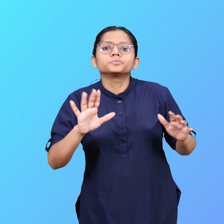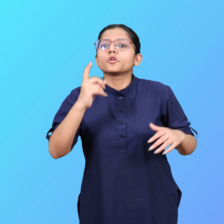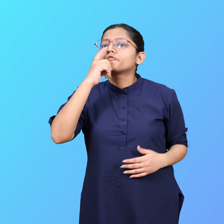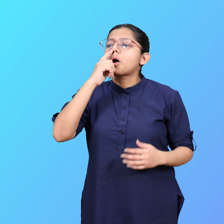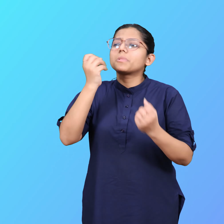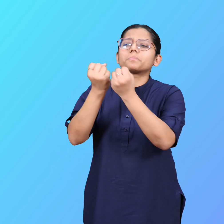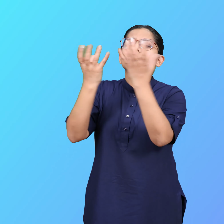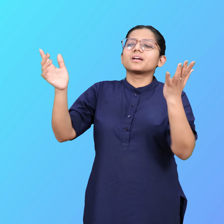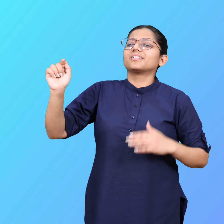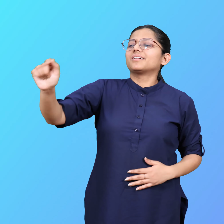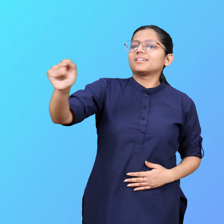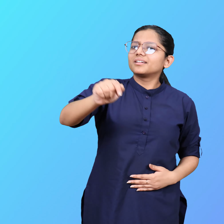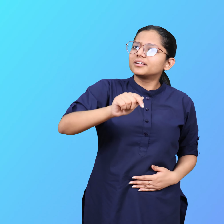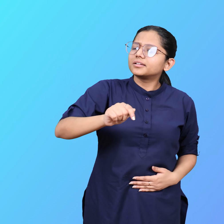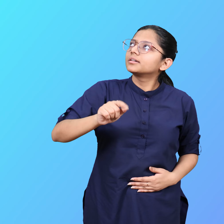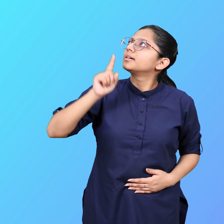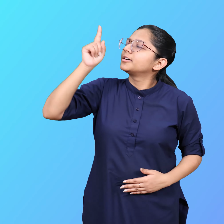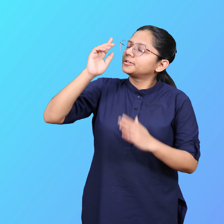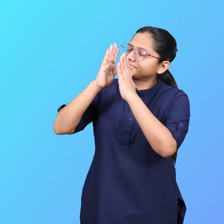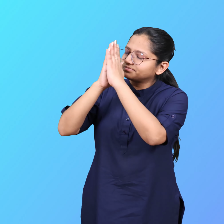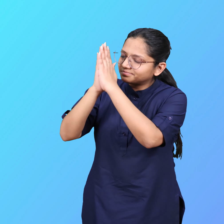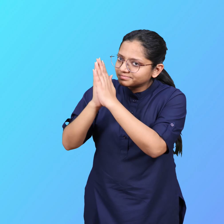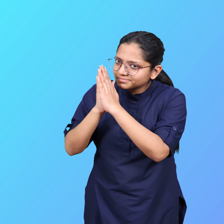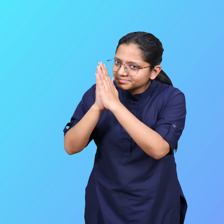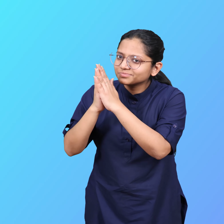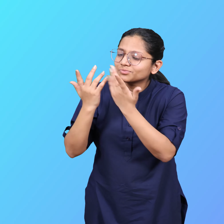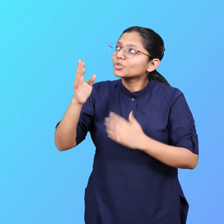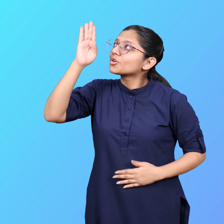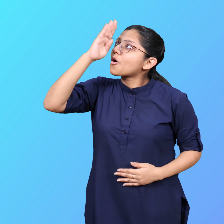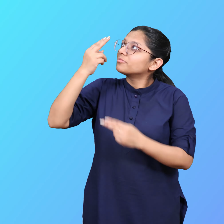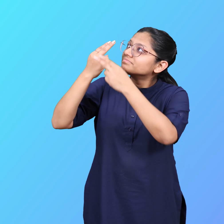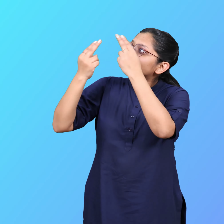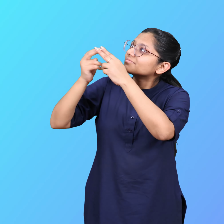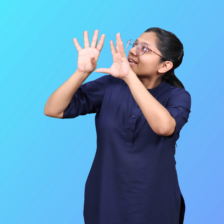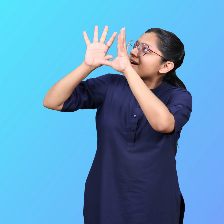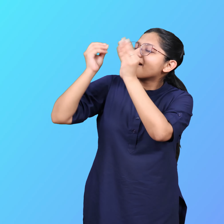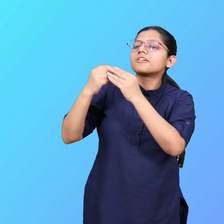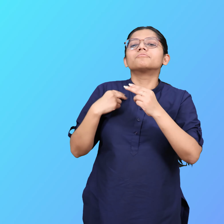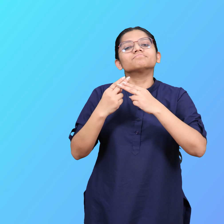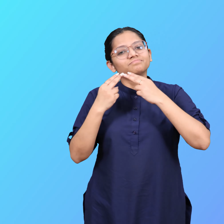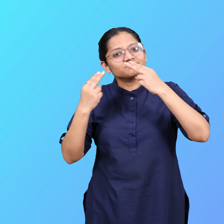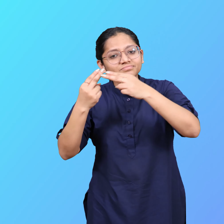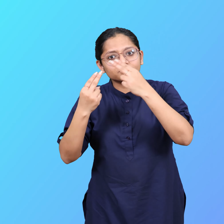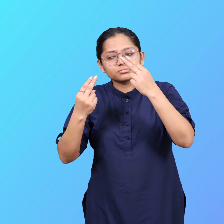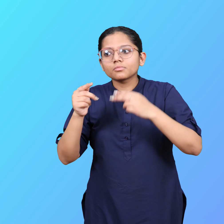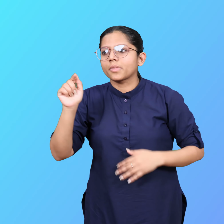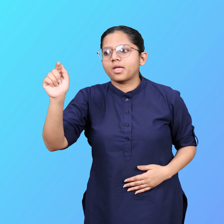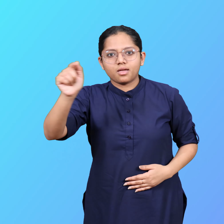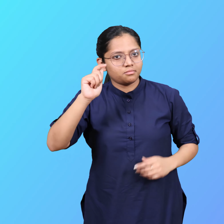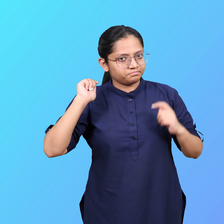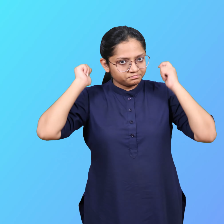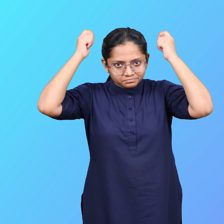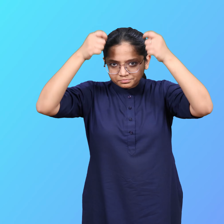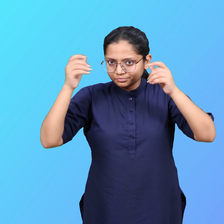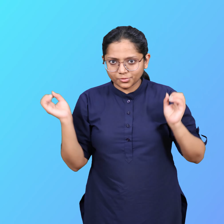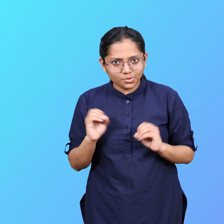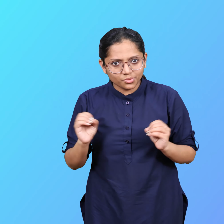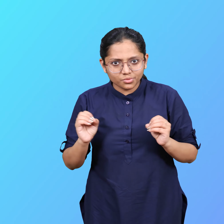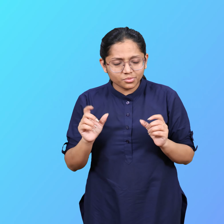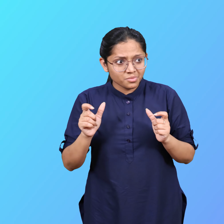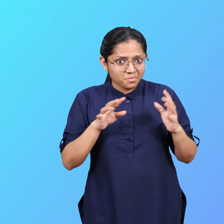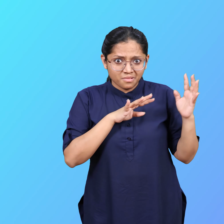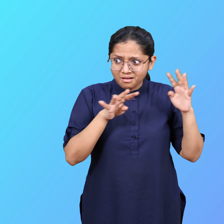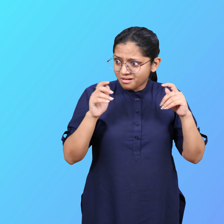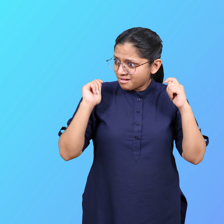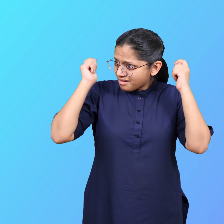And every woman who prays or speaks God’s message with her head not covered brings shame to her head.